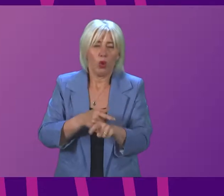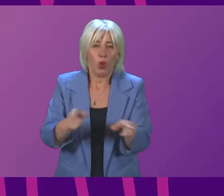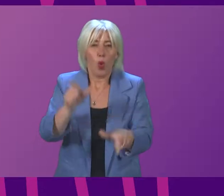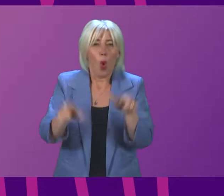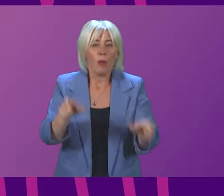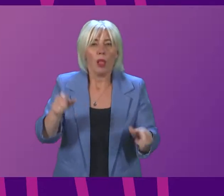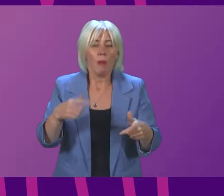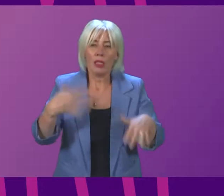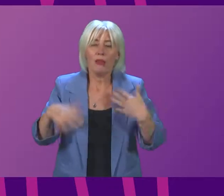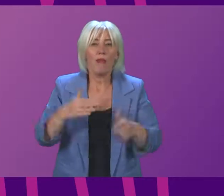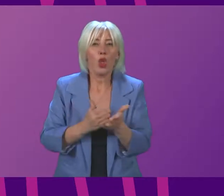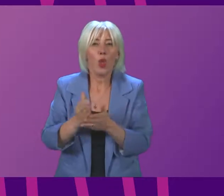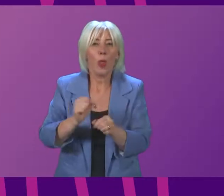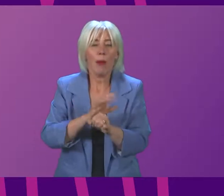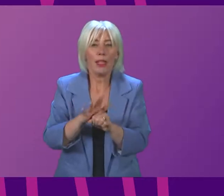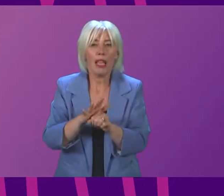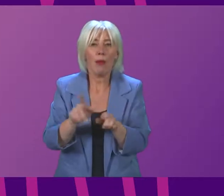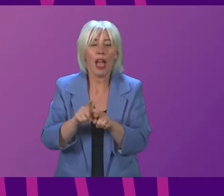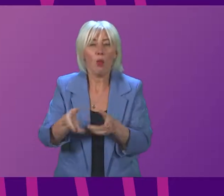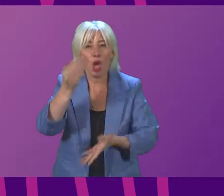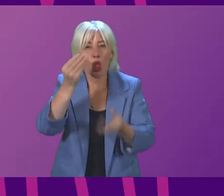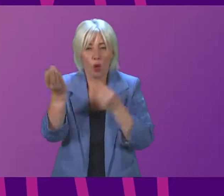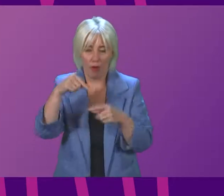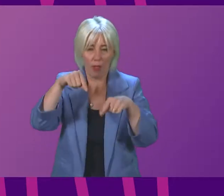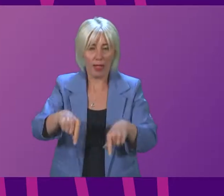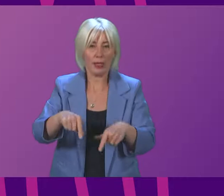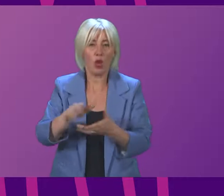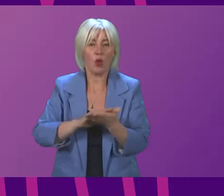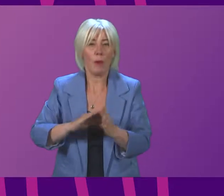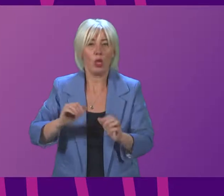learn the lessons that we need to learn so that Scotland is prepared for the next one.